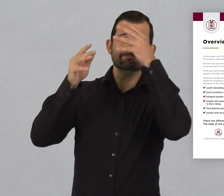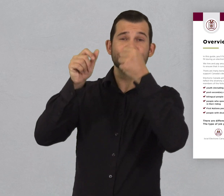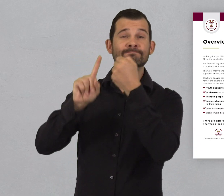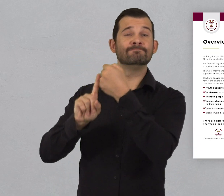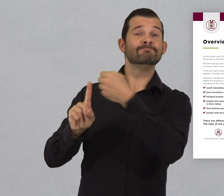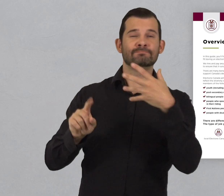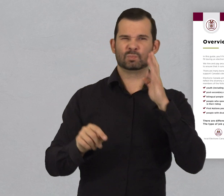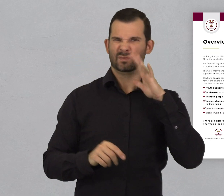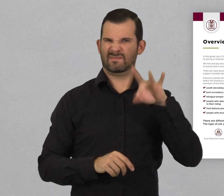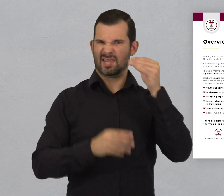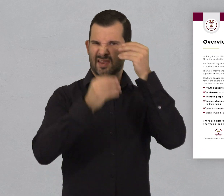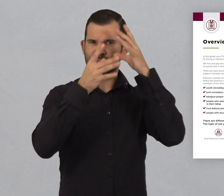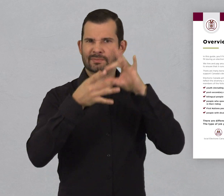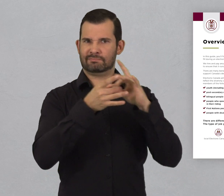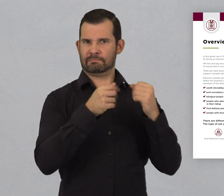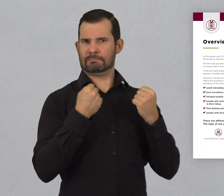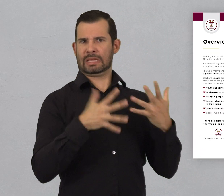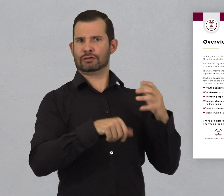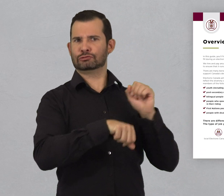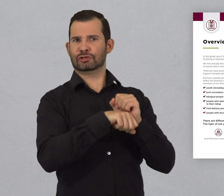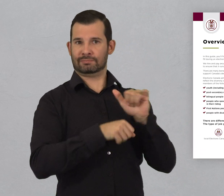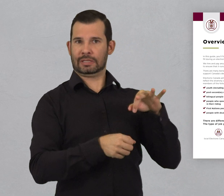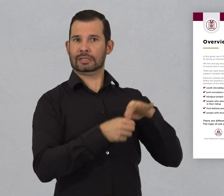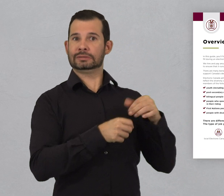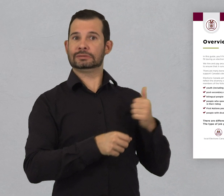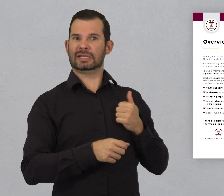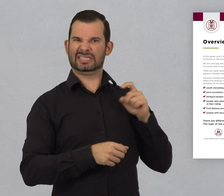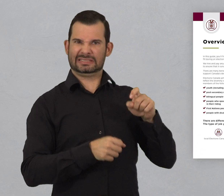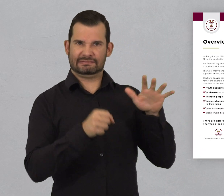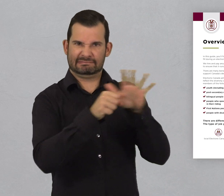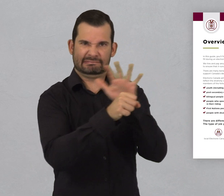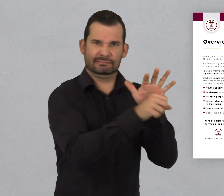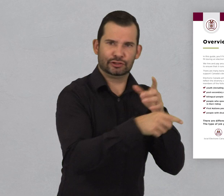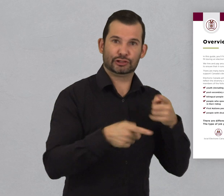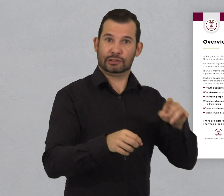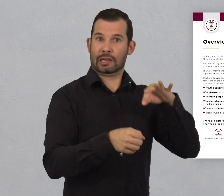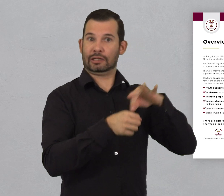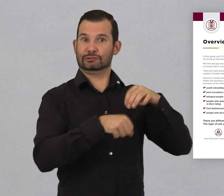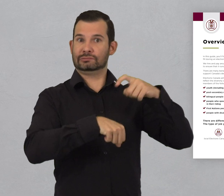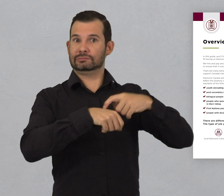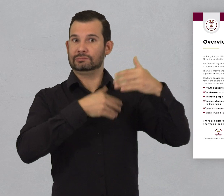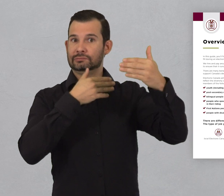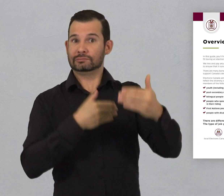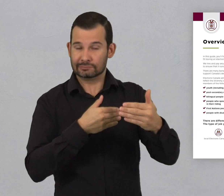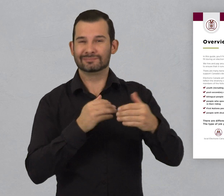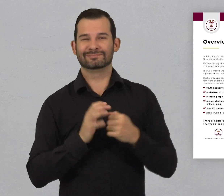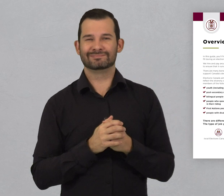information about the many jobs that Elections Canada needs to fill during an election period.